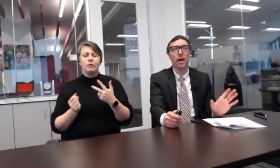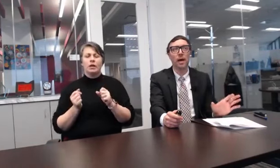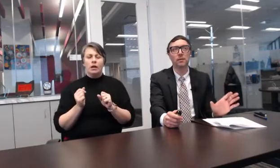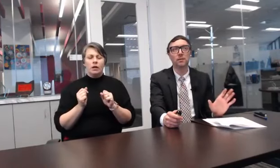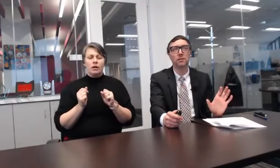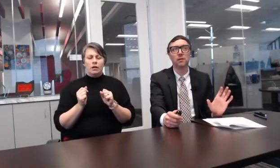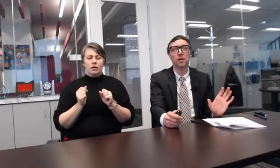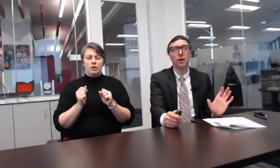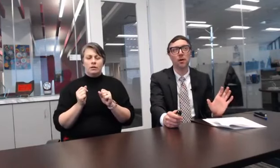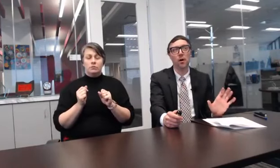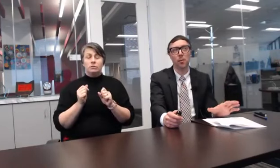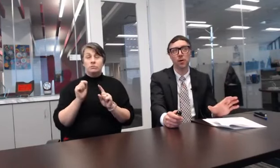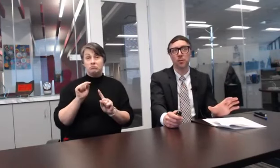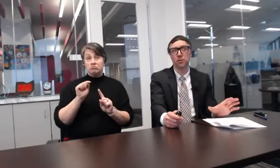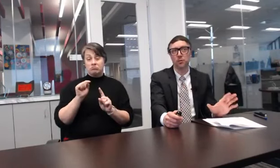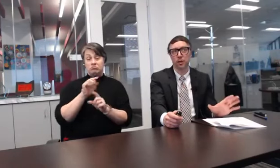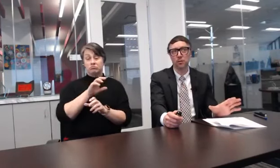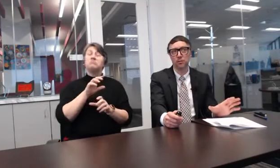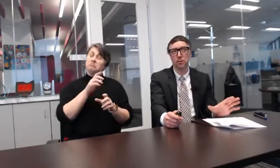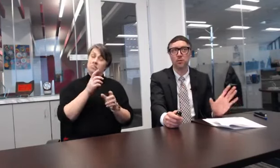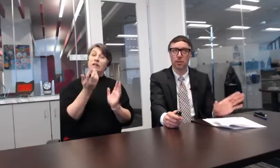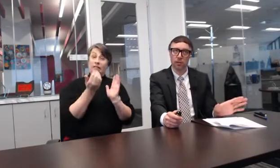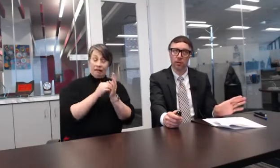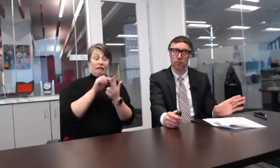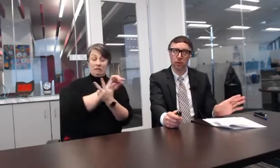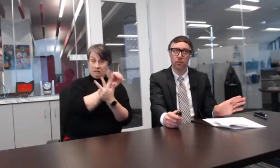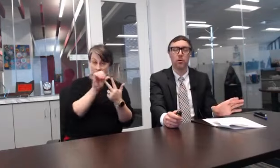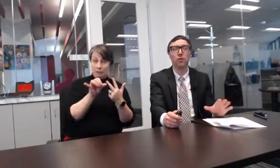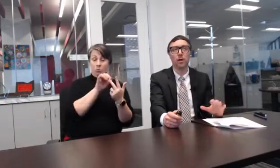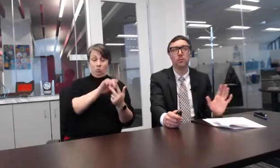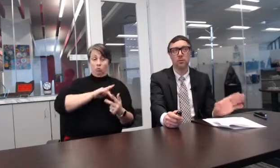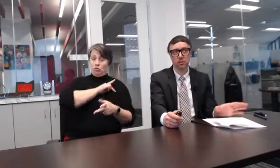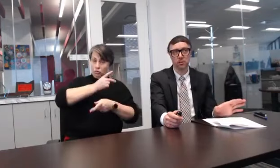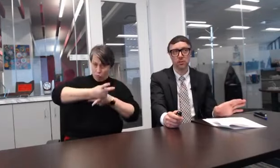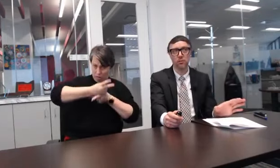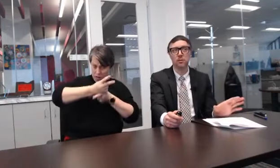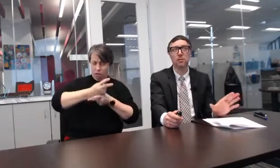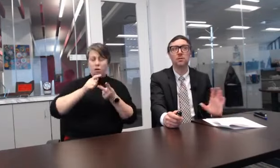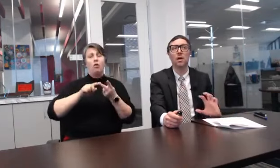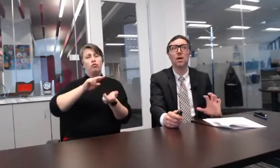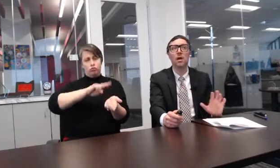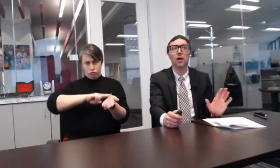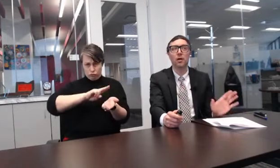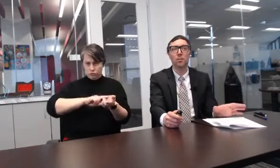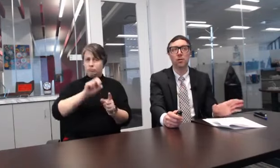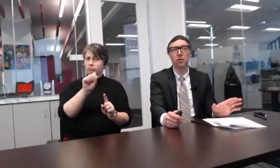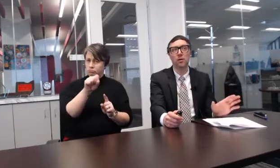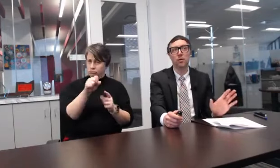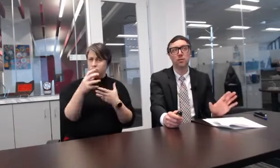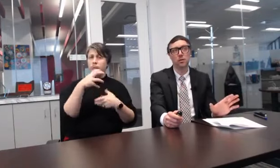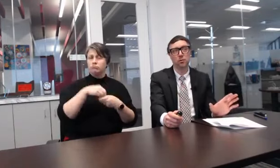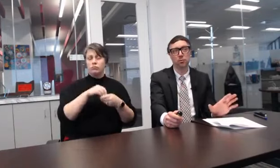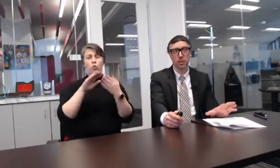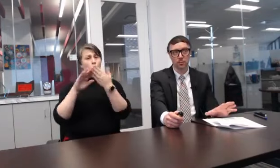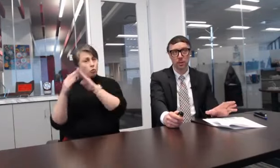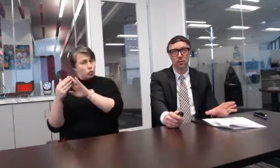It has homemaker personal care services like the other two waiver programs. Nursing services, community and residential respite,